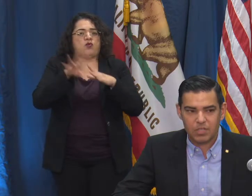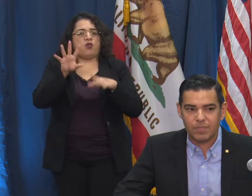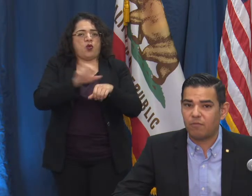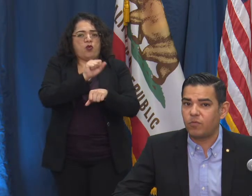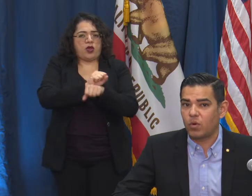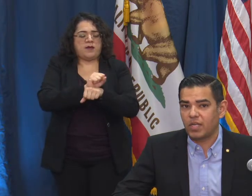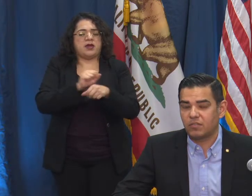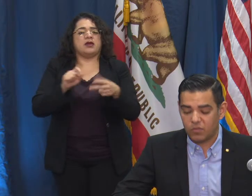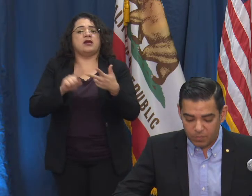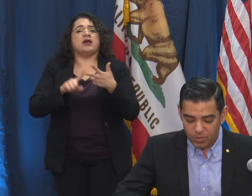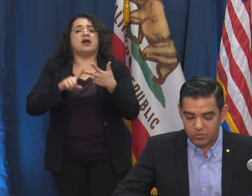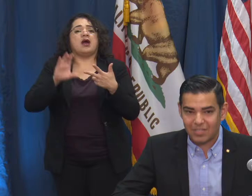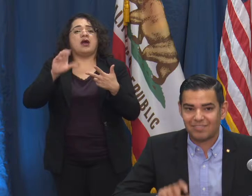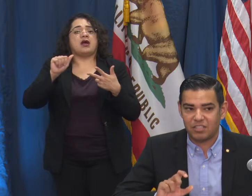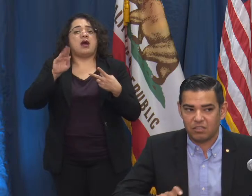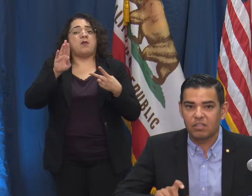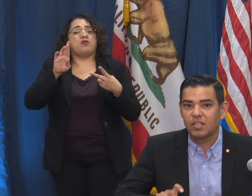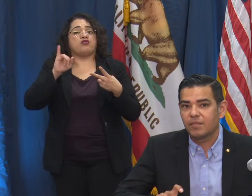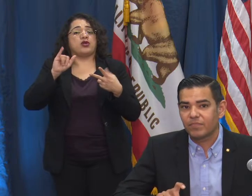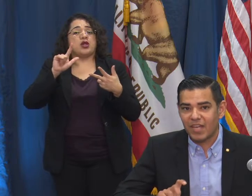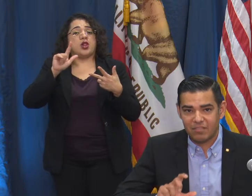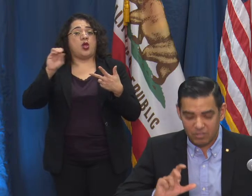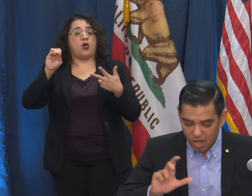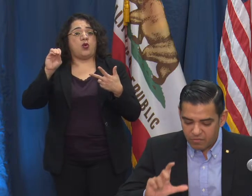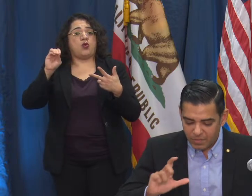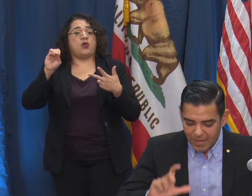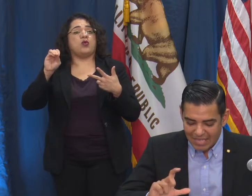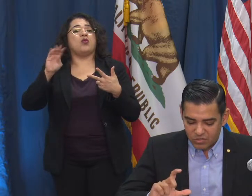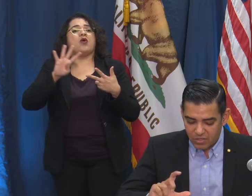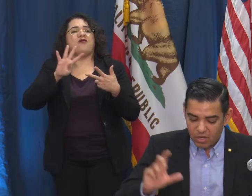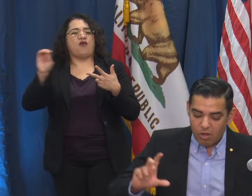was about 40 and so the Cabrillo sites still has a lot of capacity. They all